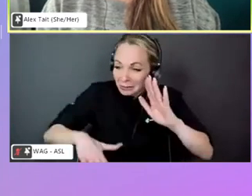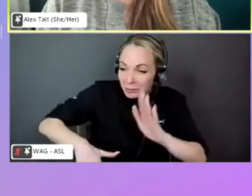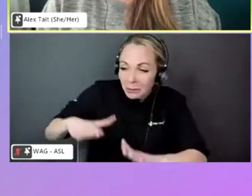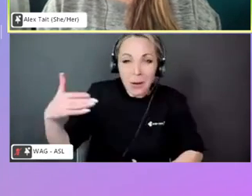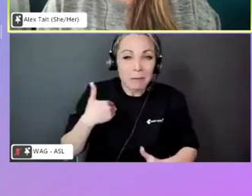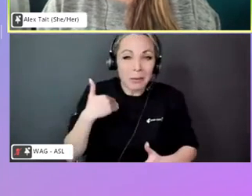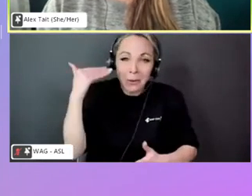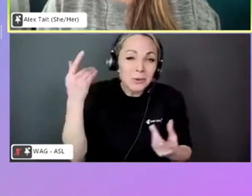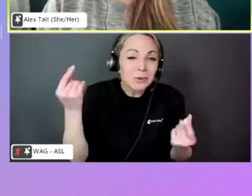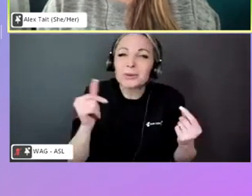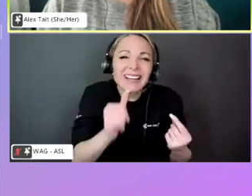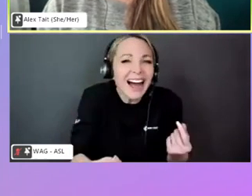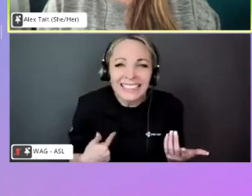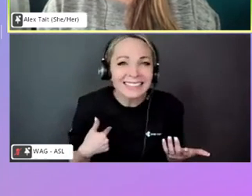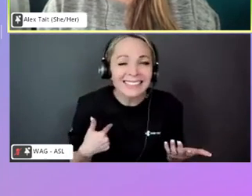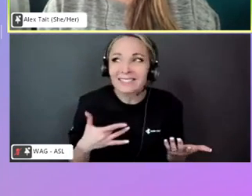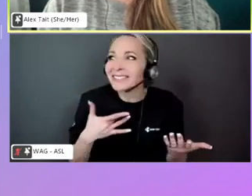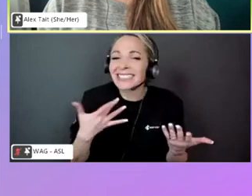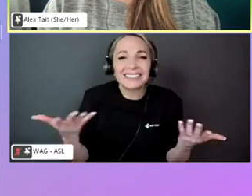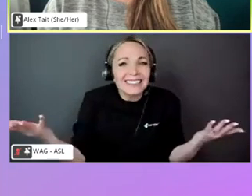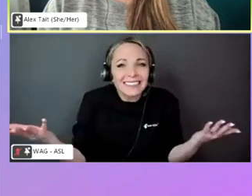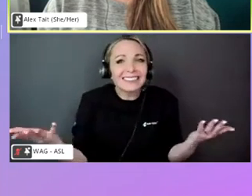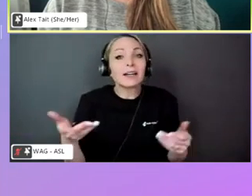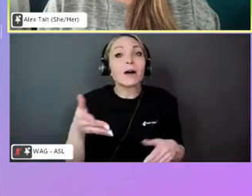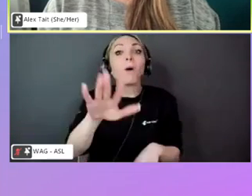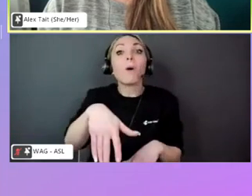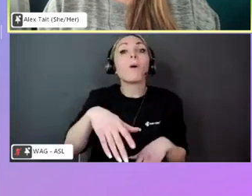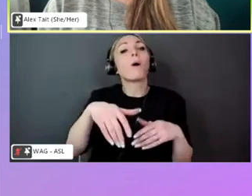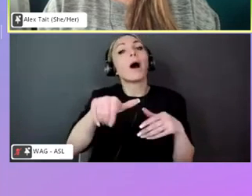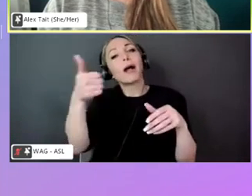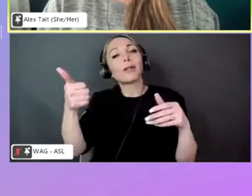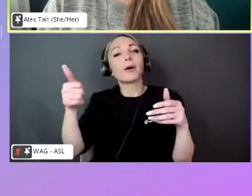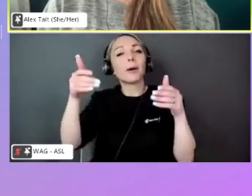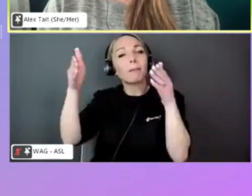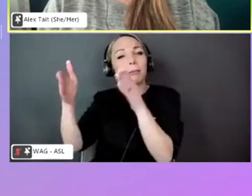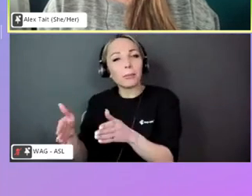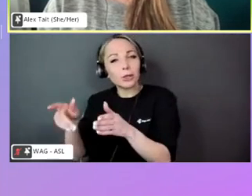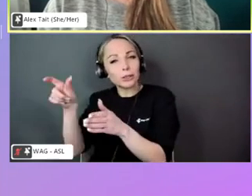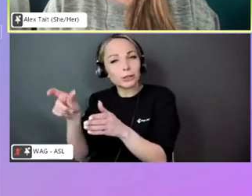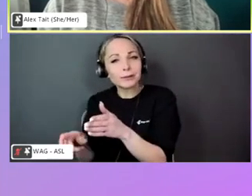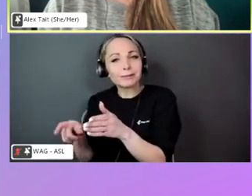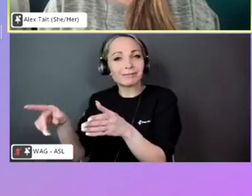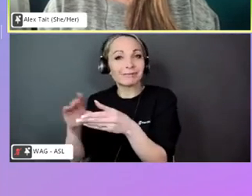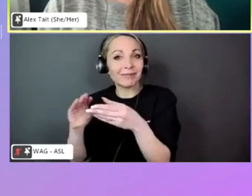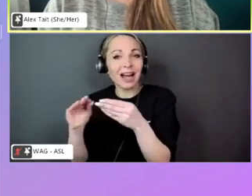Quote, sometimes that I am stupid because so very intuitive. little is I think there's assumption that we